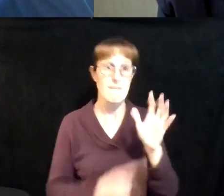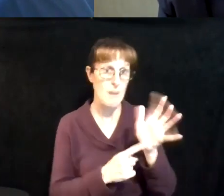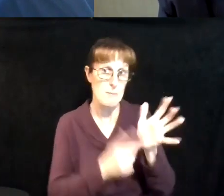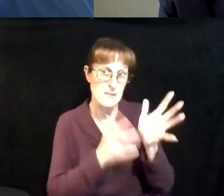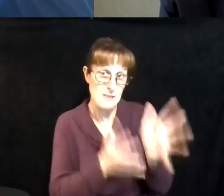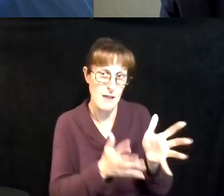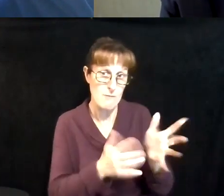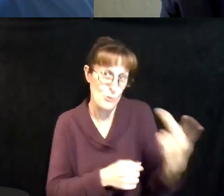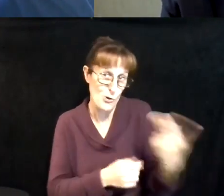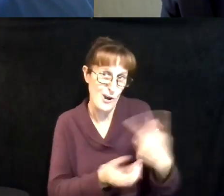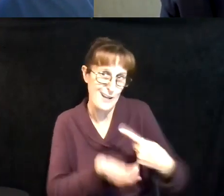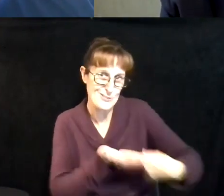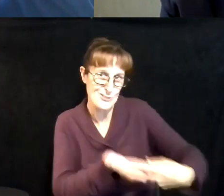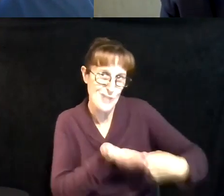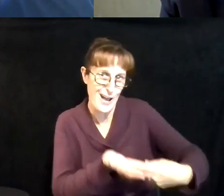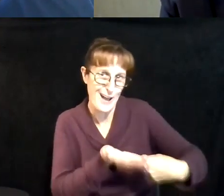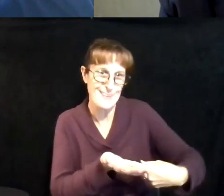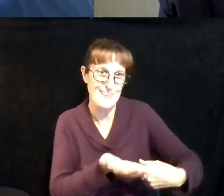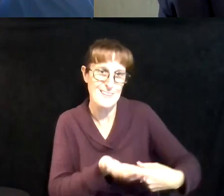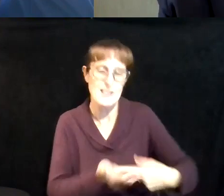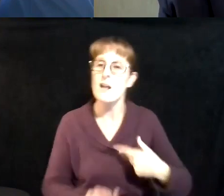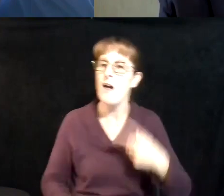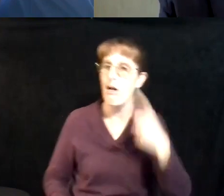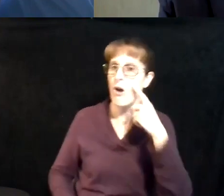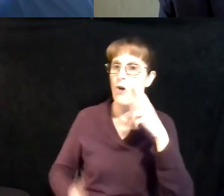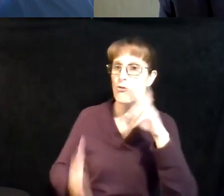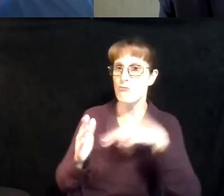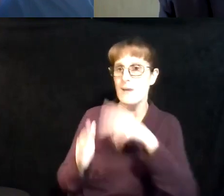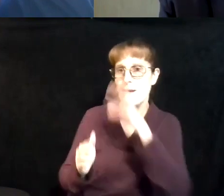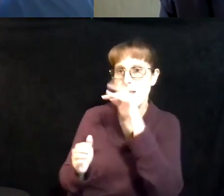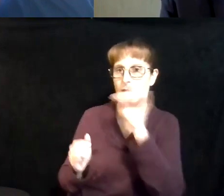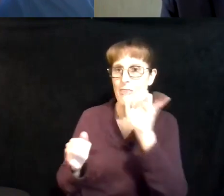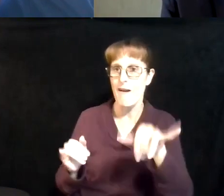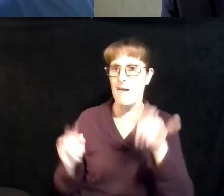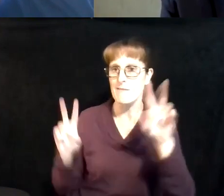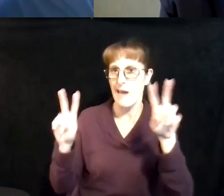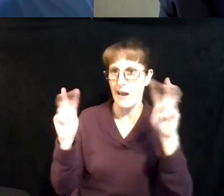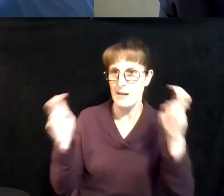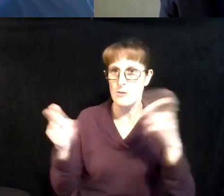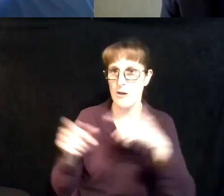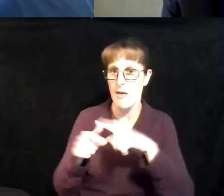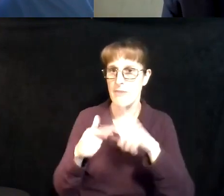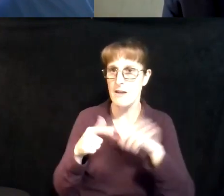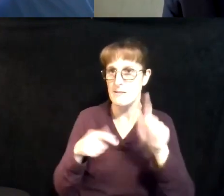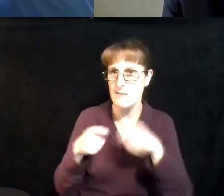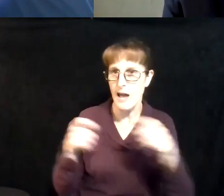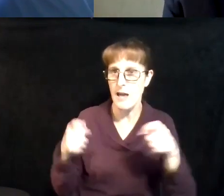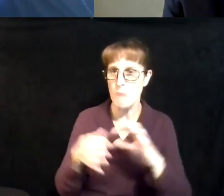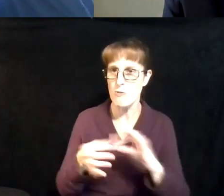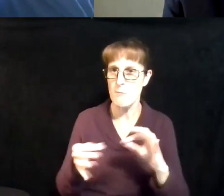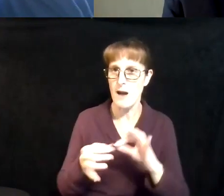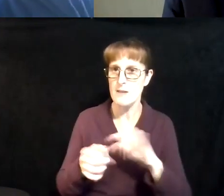That's right. I thought you would read this excerpt and then maybe make some concluding remarks before we meet for our panel.